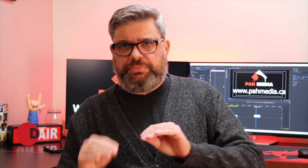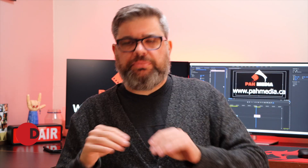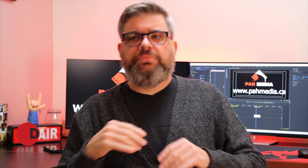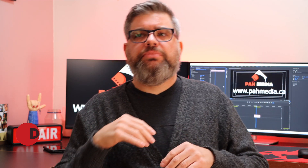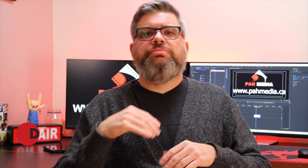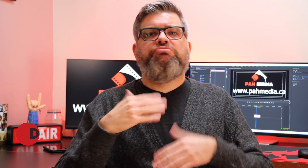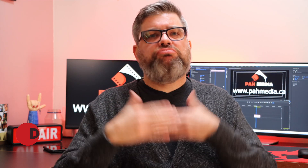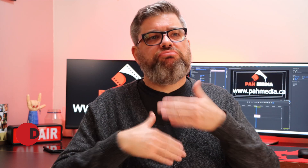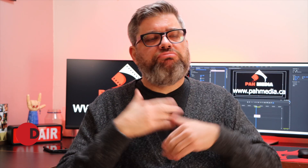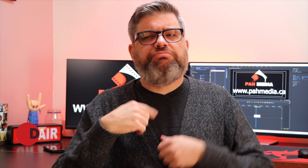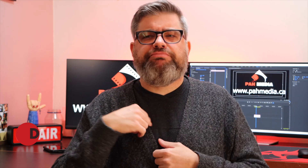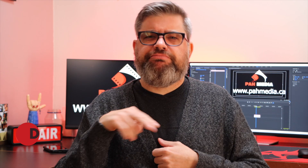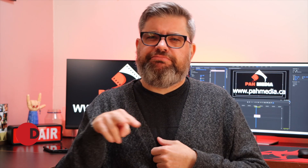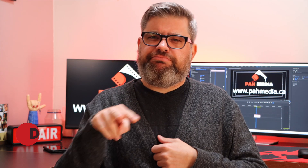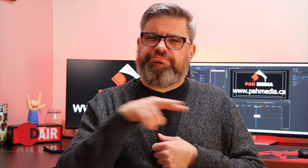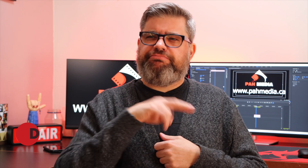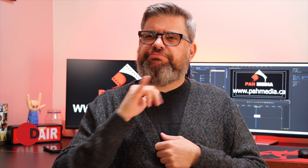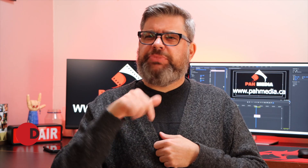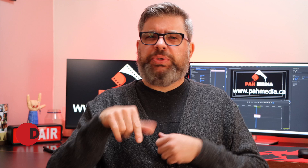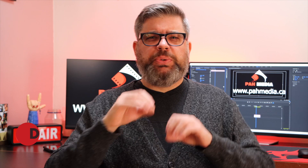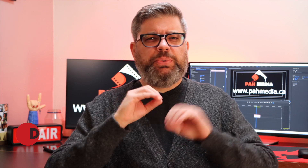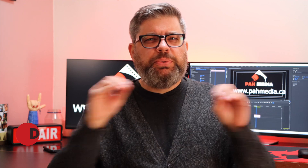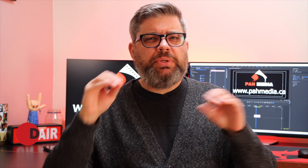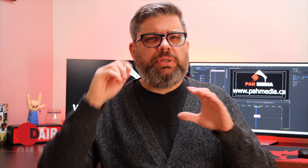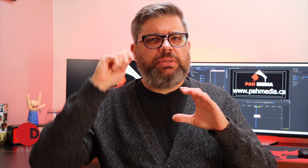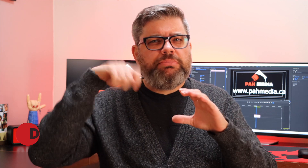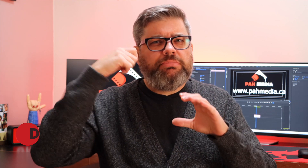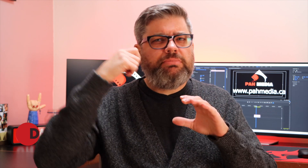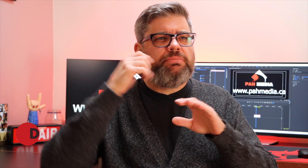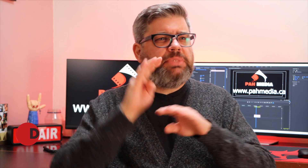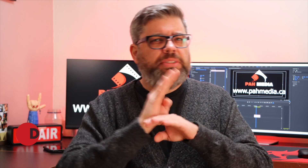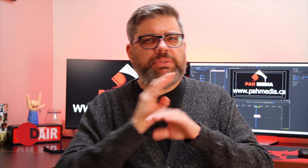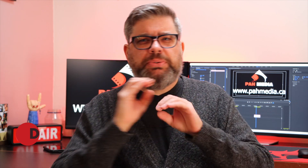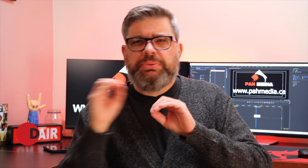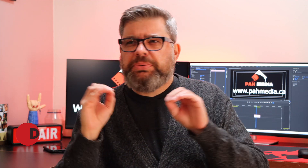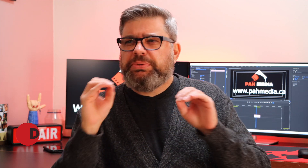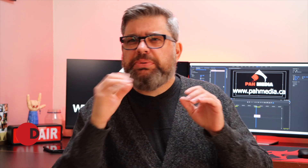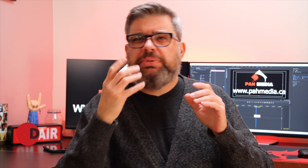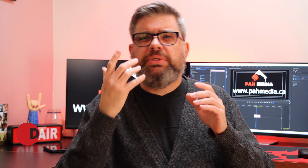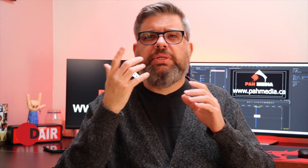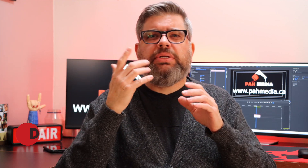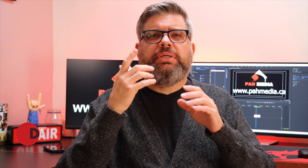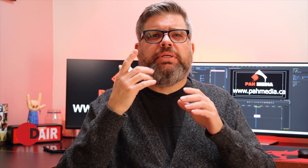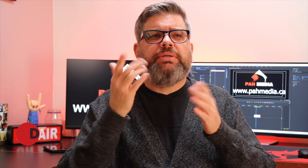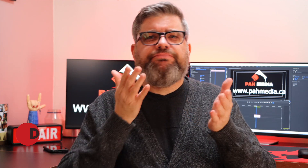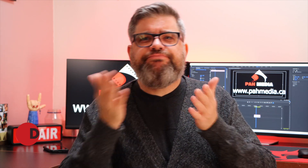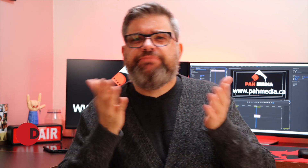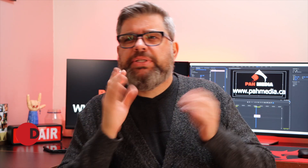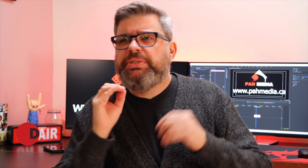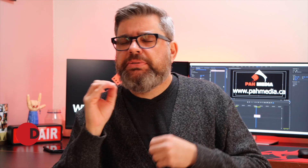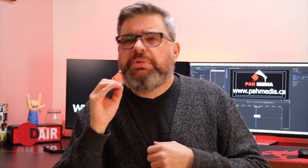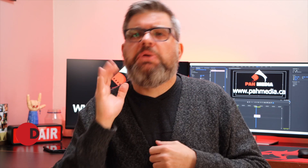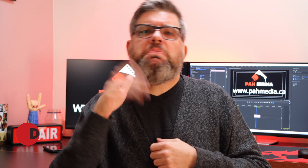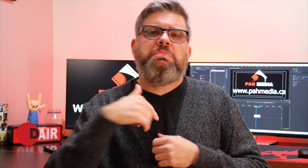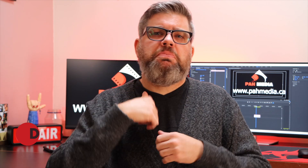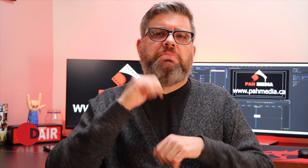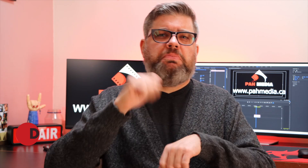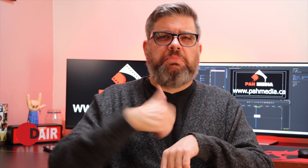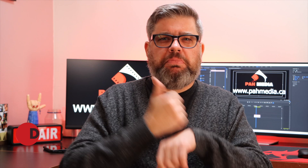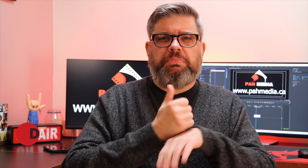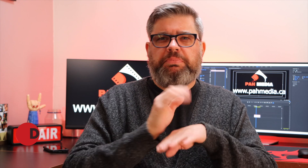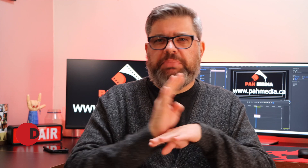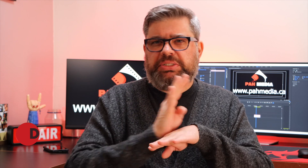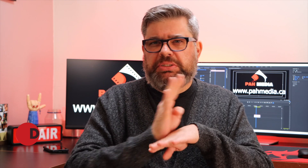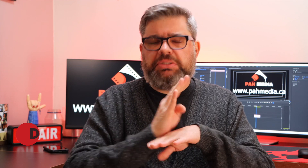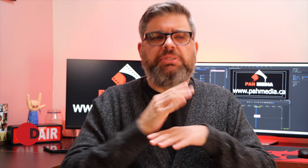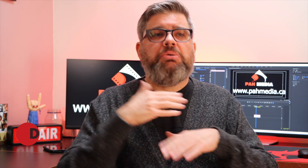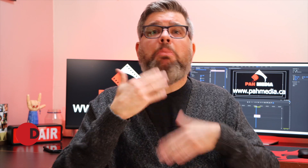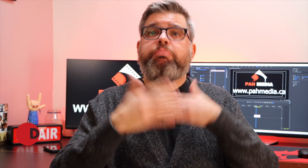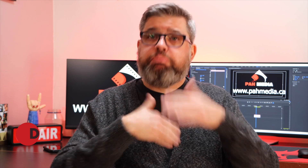no film or production services or anything so I set up a business,